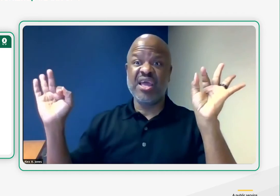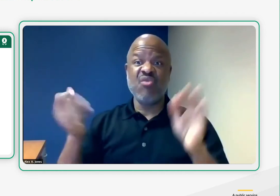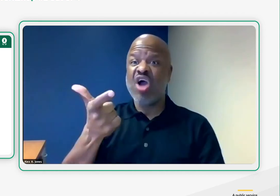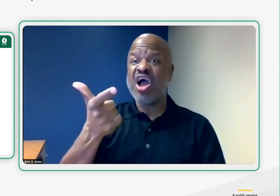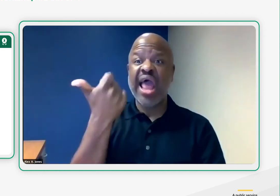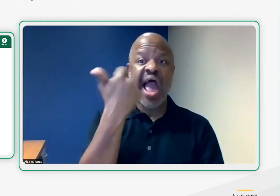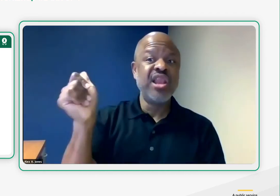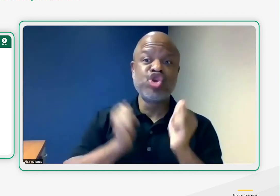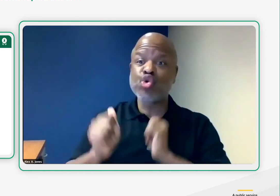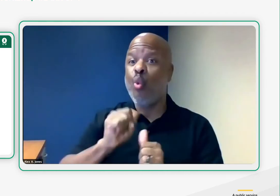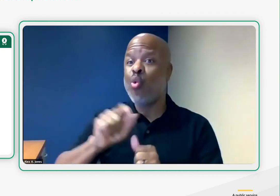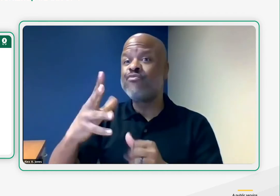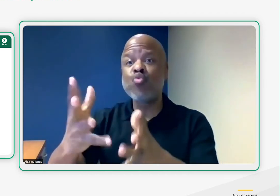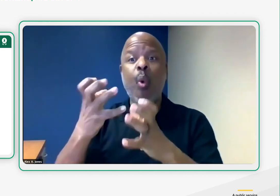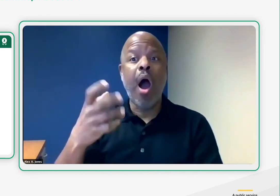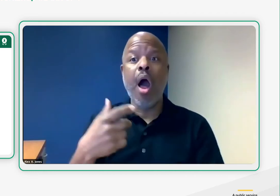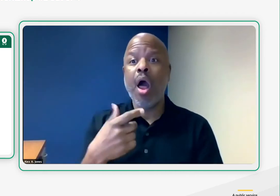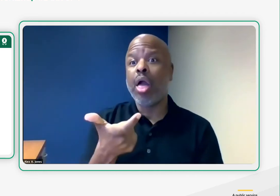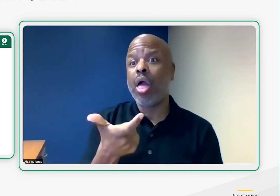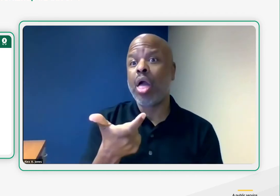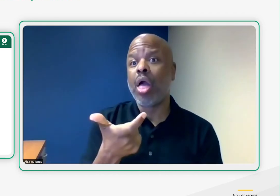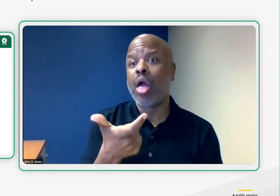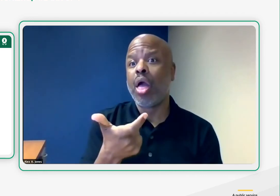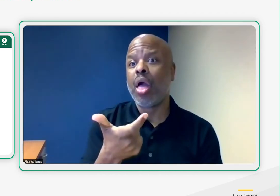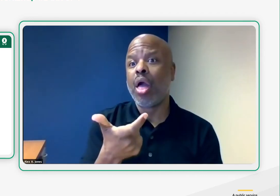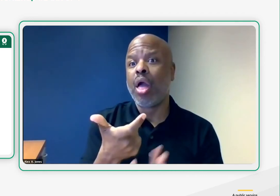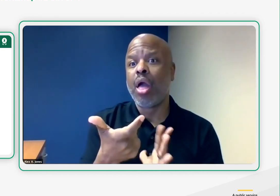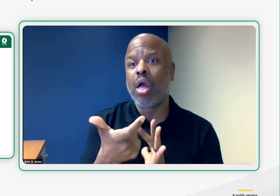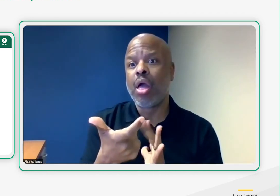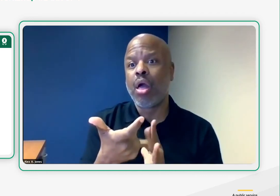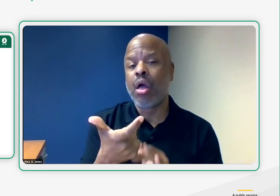You can watch any show you want to watch in 7 days.”